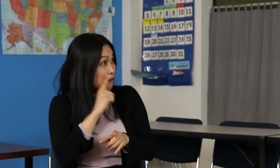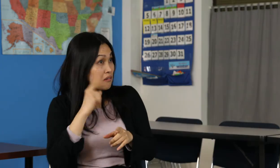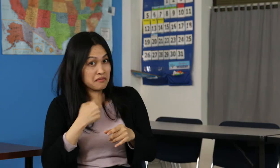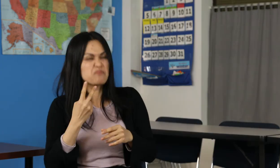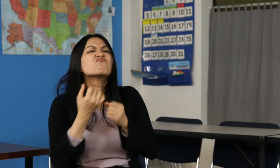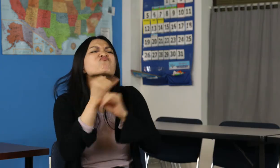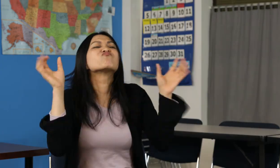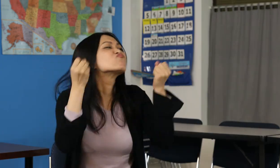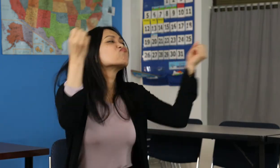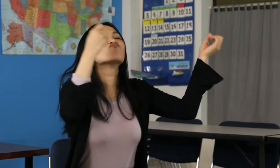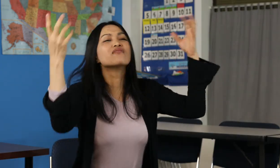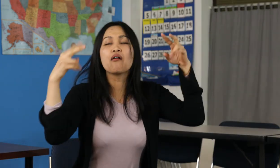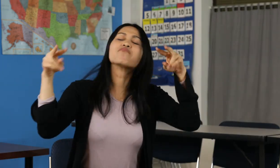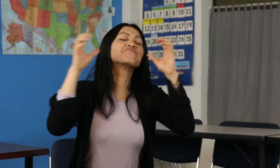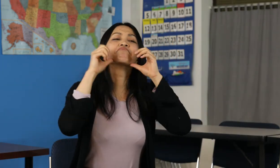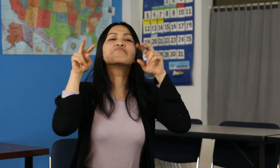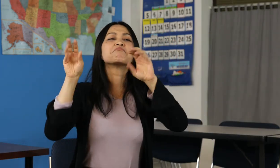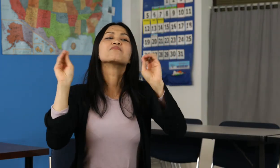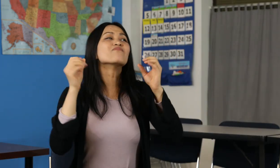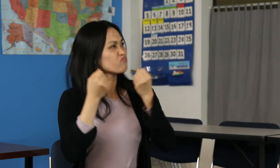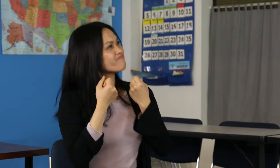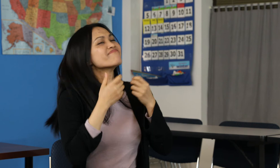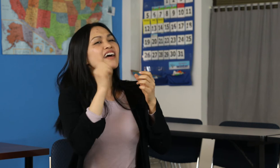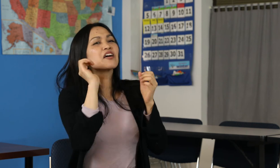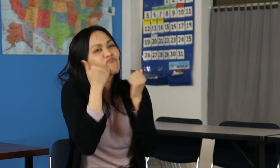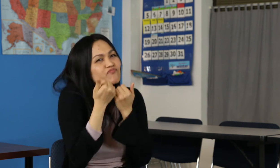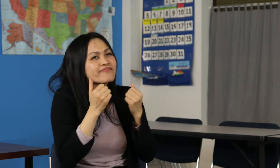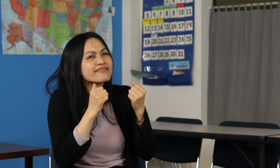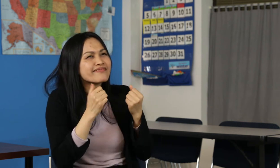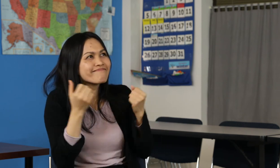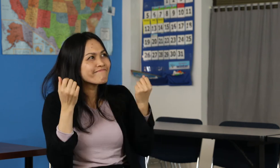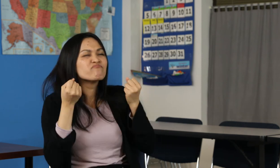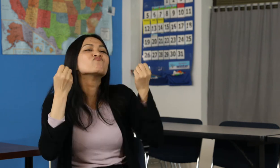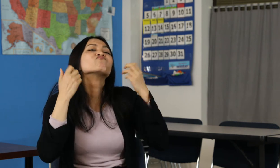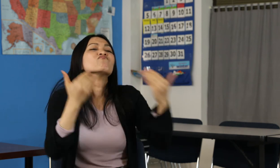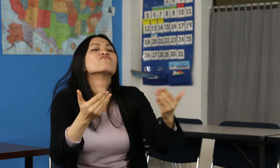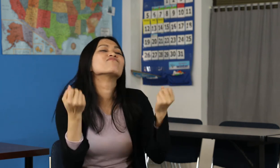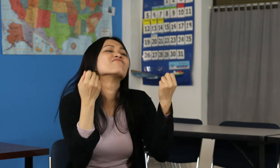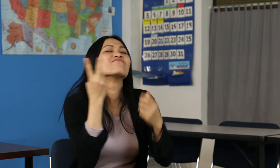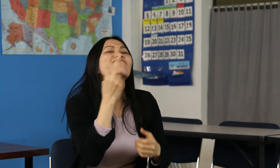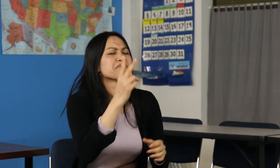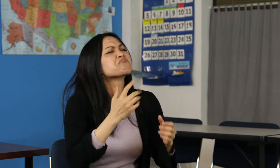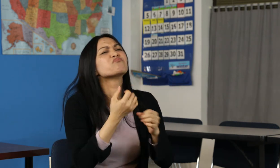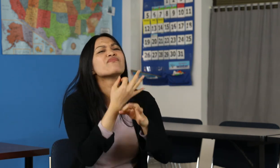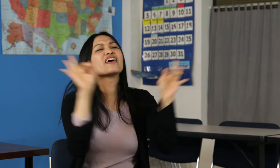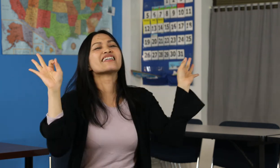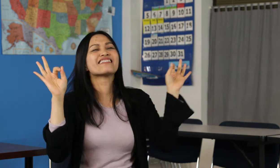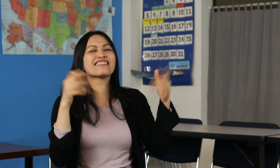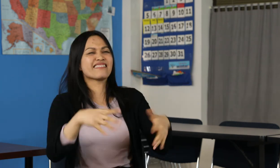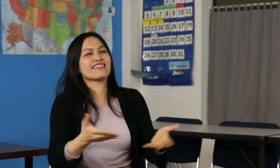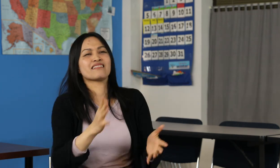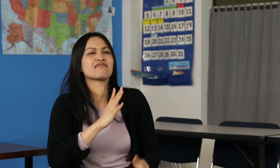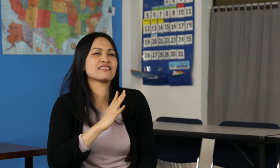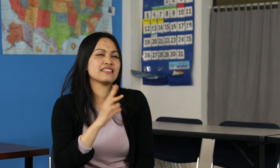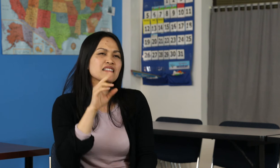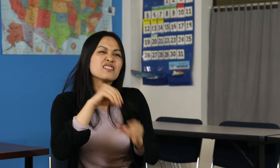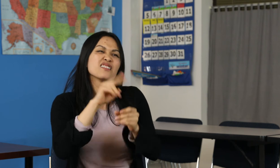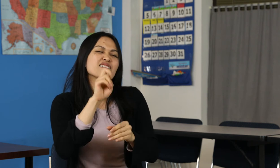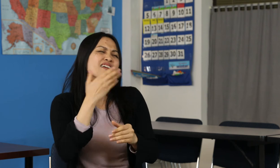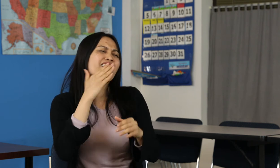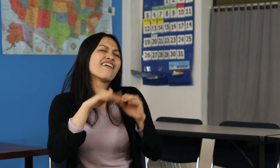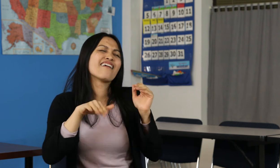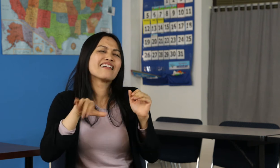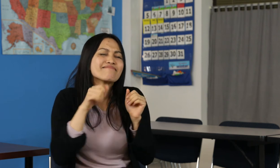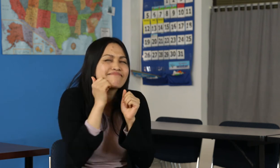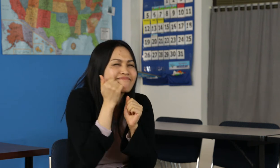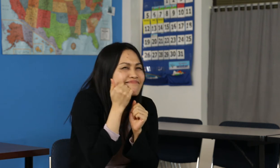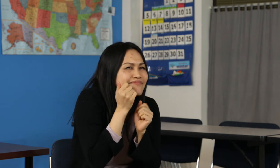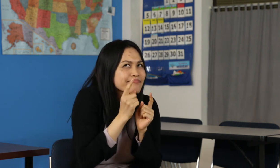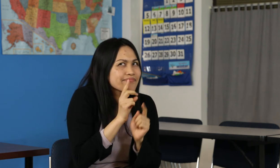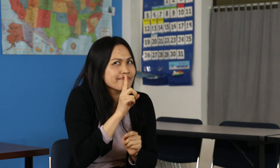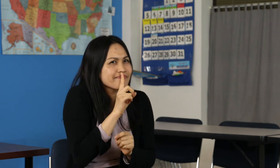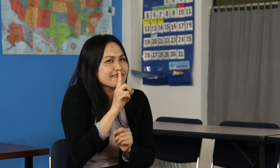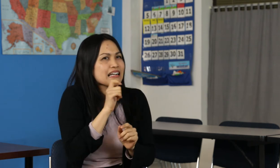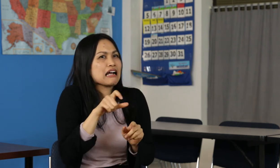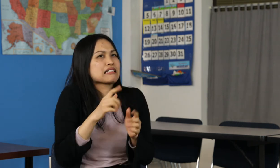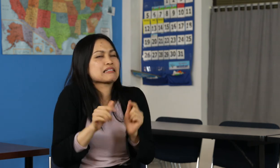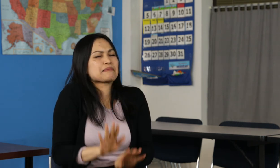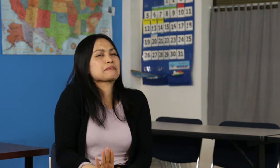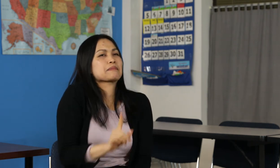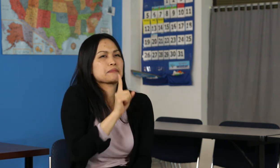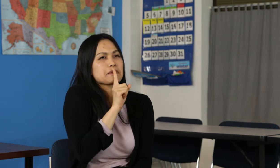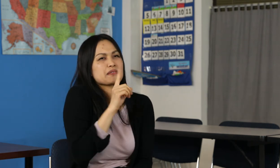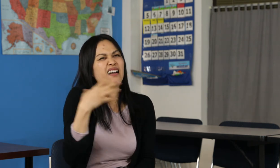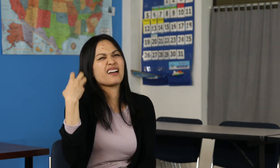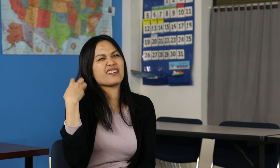My sister and I love being independent, and signing without judgement or hiding it. We feel free in the U.S.